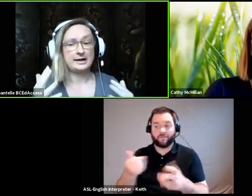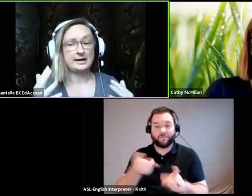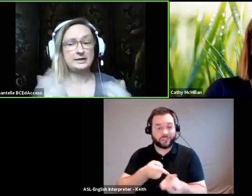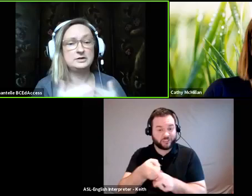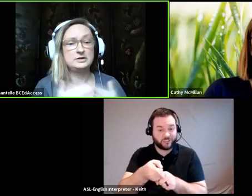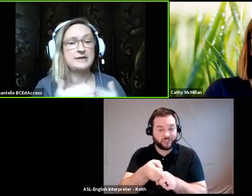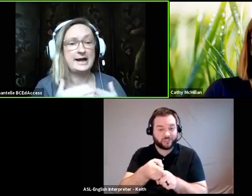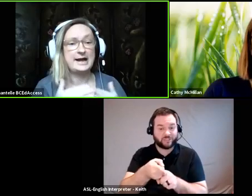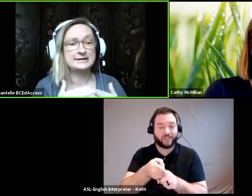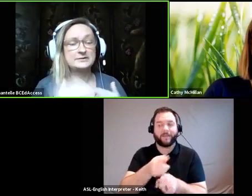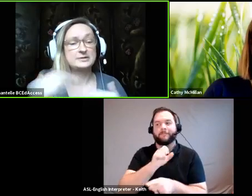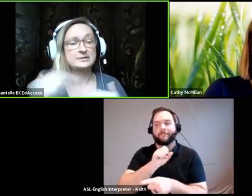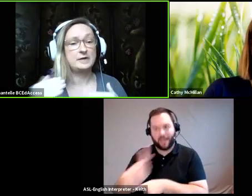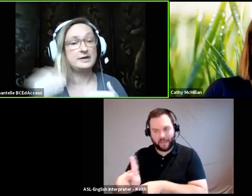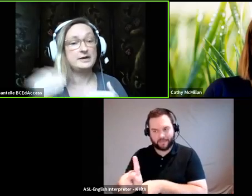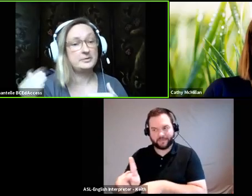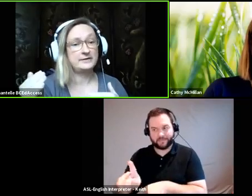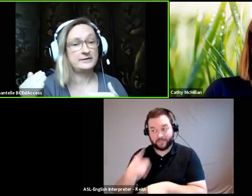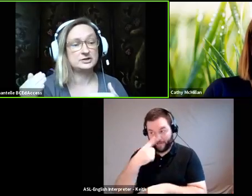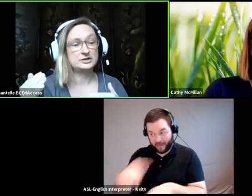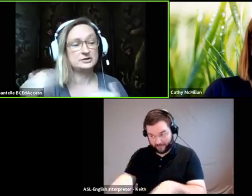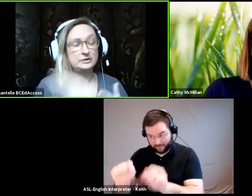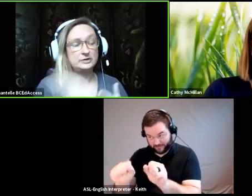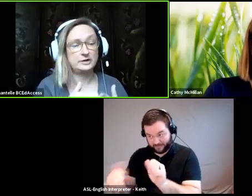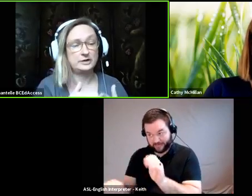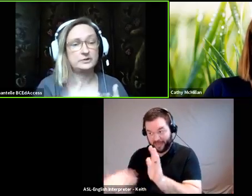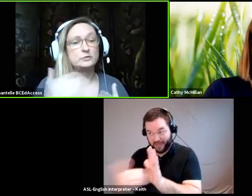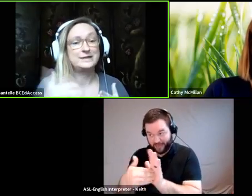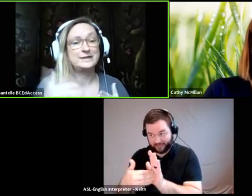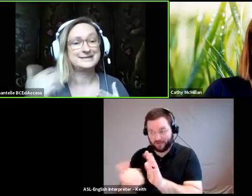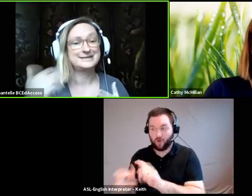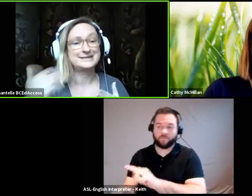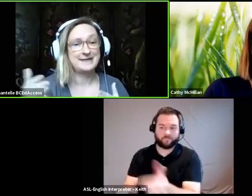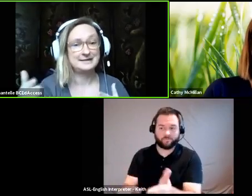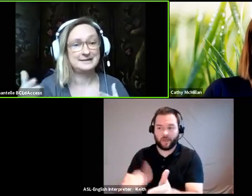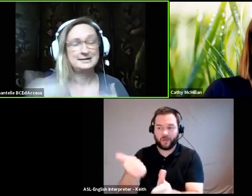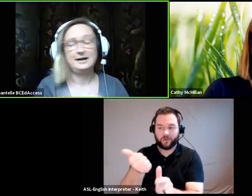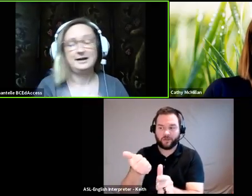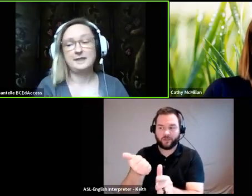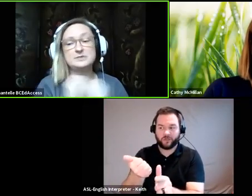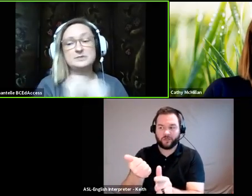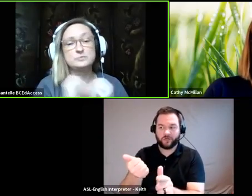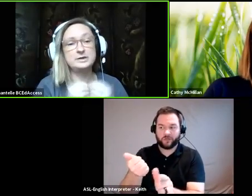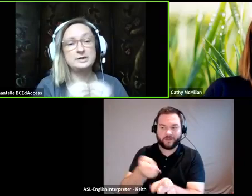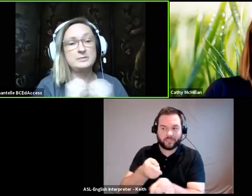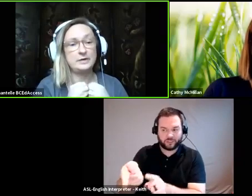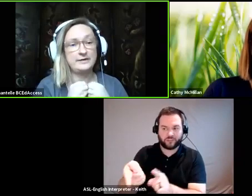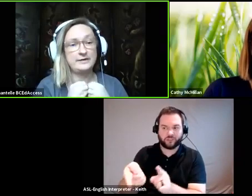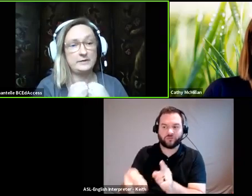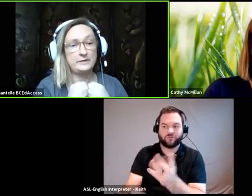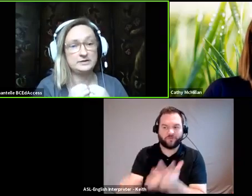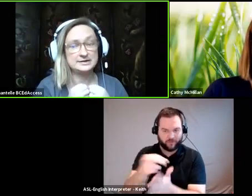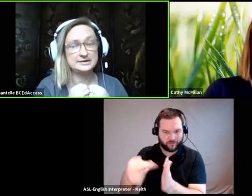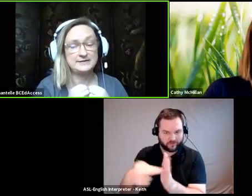other profession. onals, you need onals, you need to go back and you onals, you need to go back and you need to ask for some another professional to look it over to reassess over to reassess that